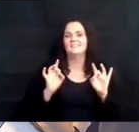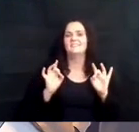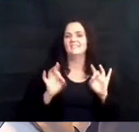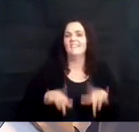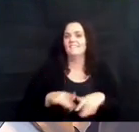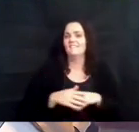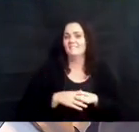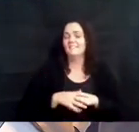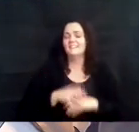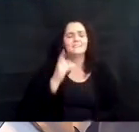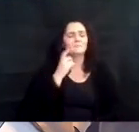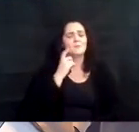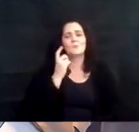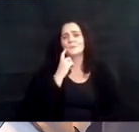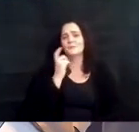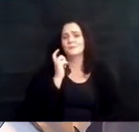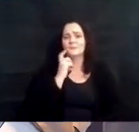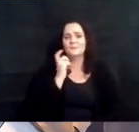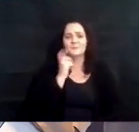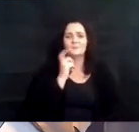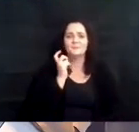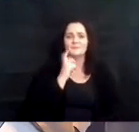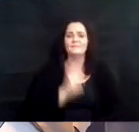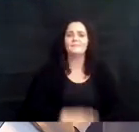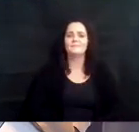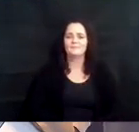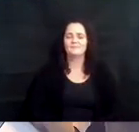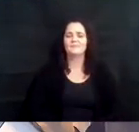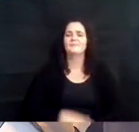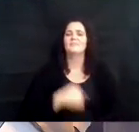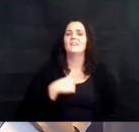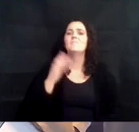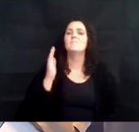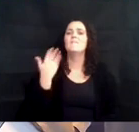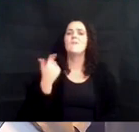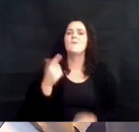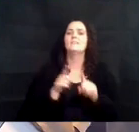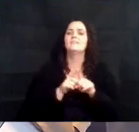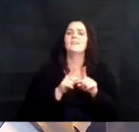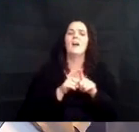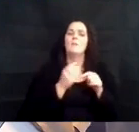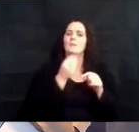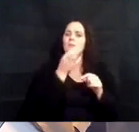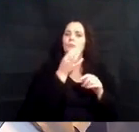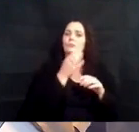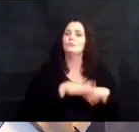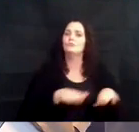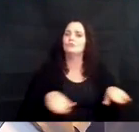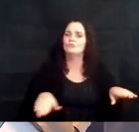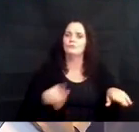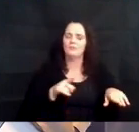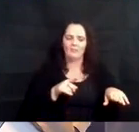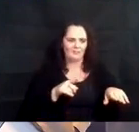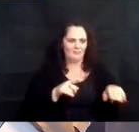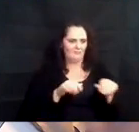It's very very simple and like I said, I've used it with very young children who have done amazing things with it my kids